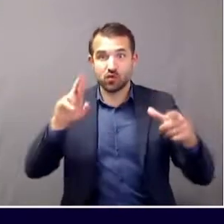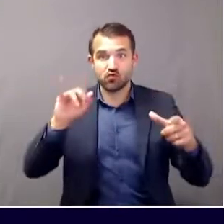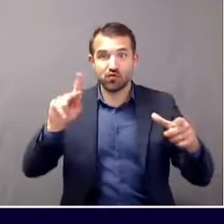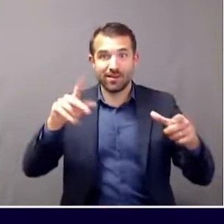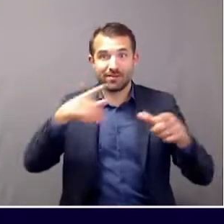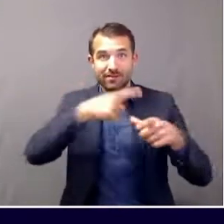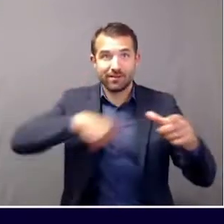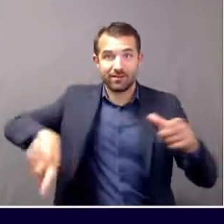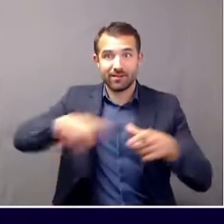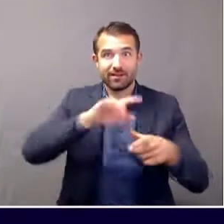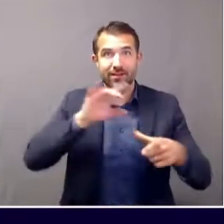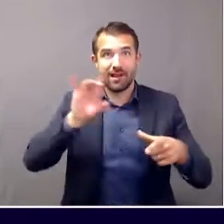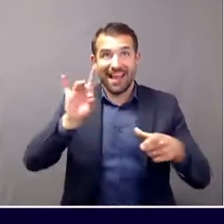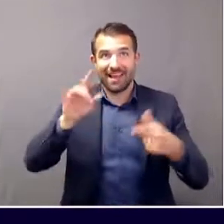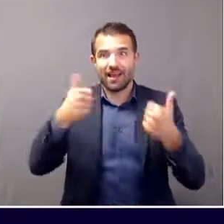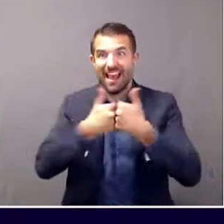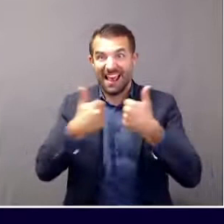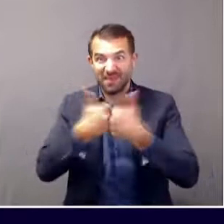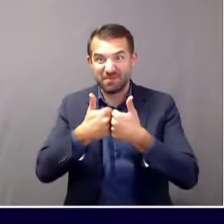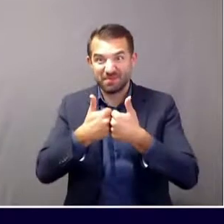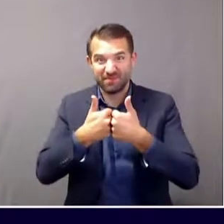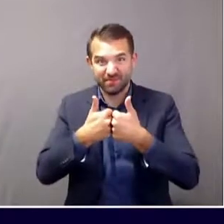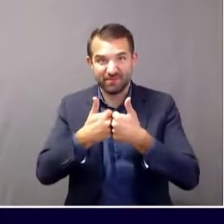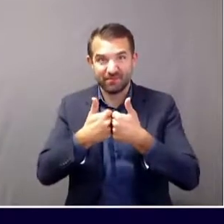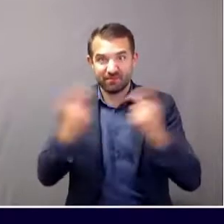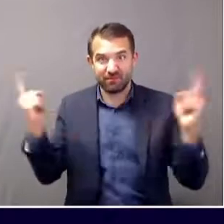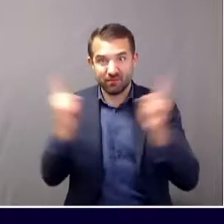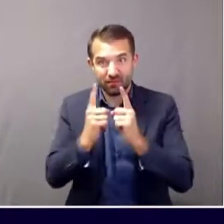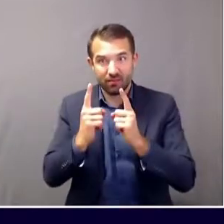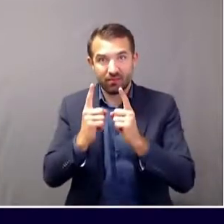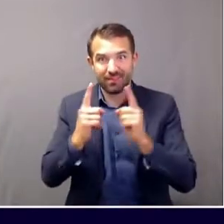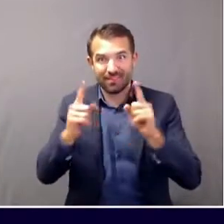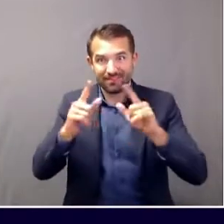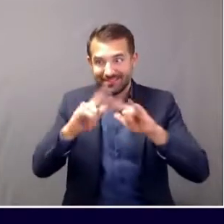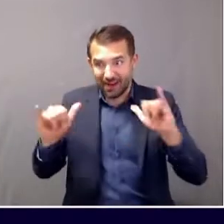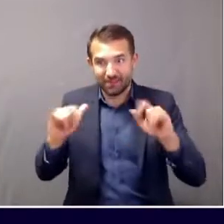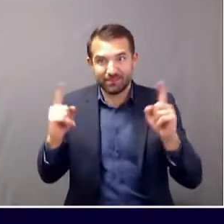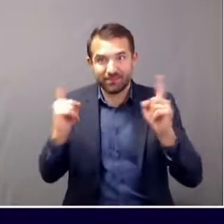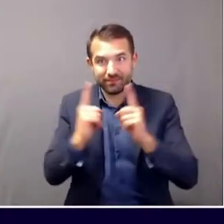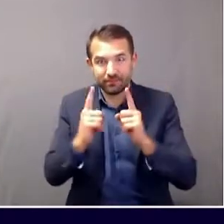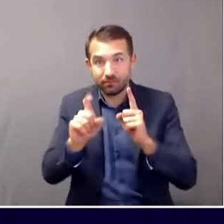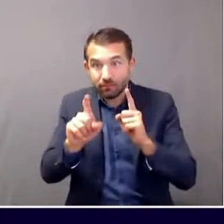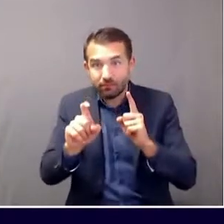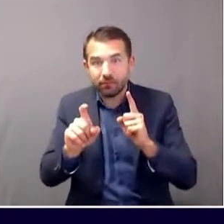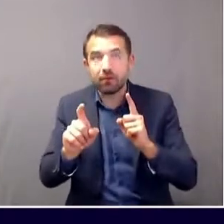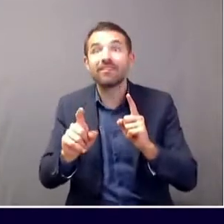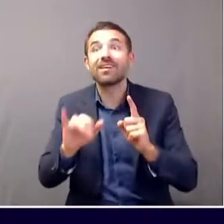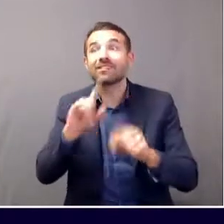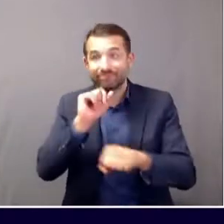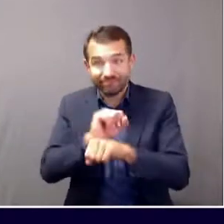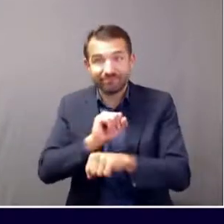aware of it so that increases the likelihood that they're